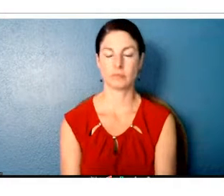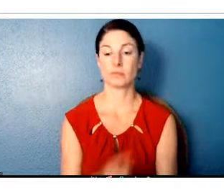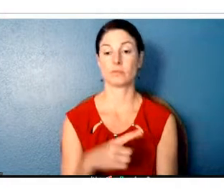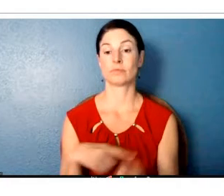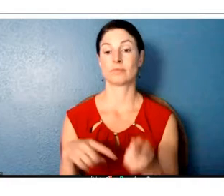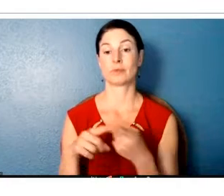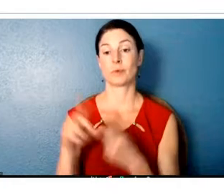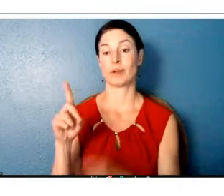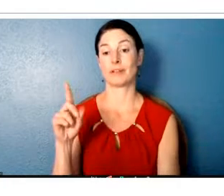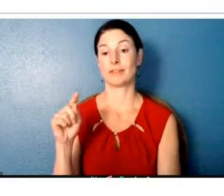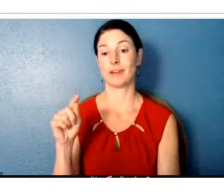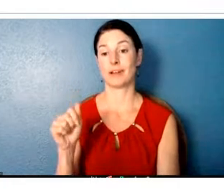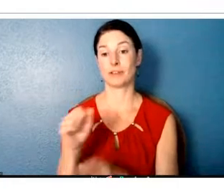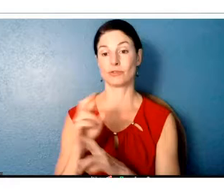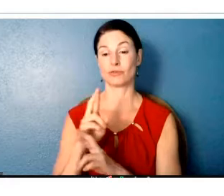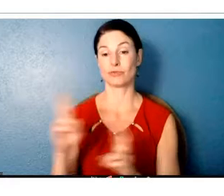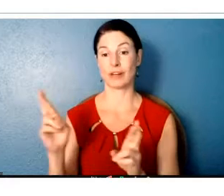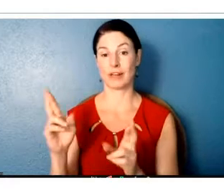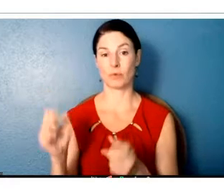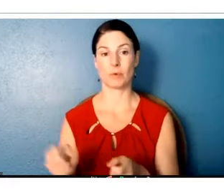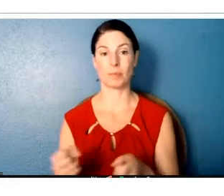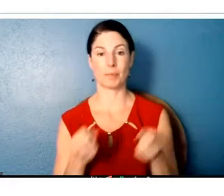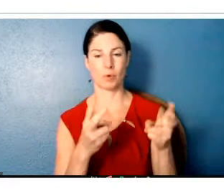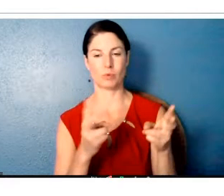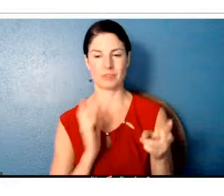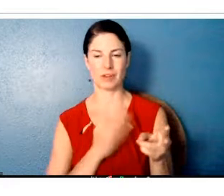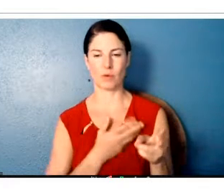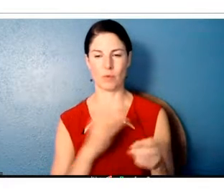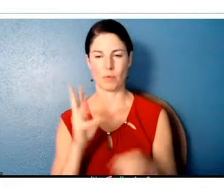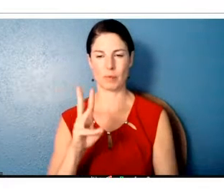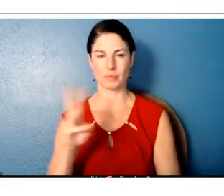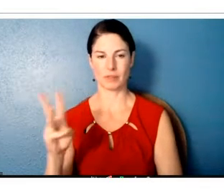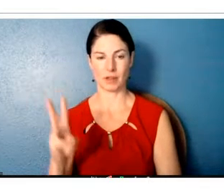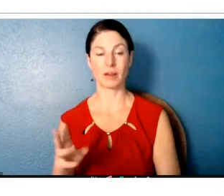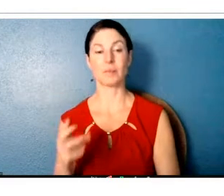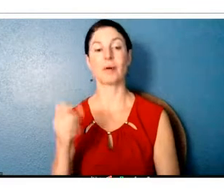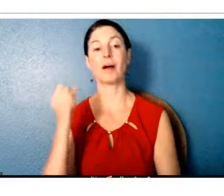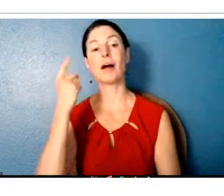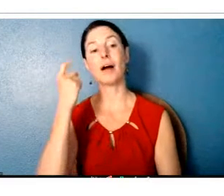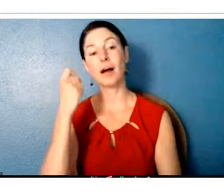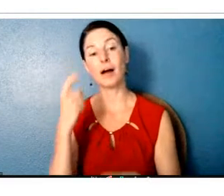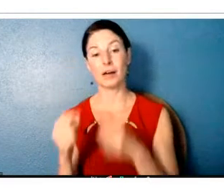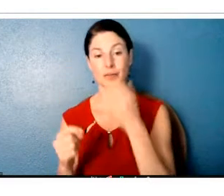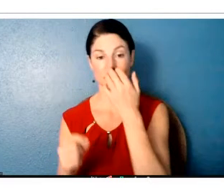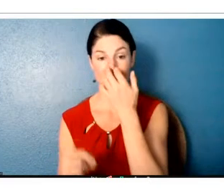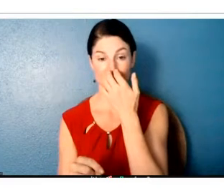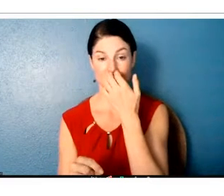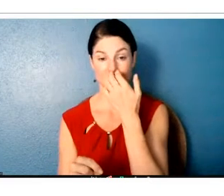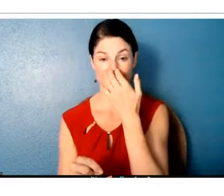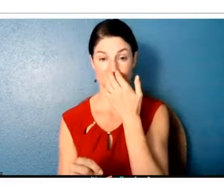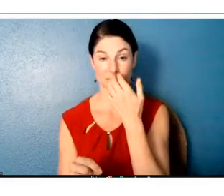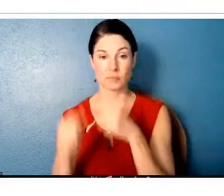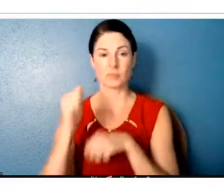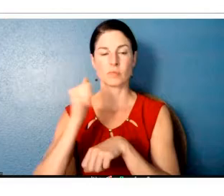we've established in October 15 deadline for folks to put together any draft maps that they would like to submit to the county.